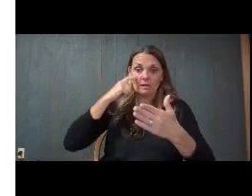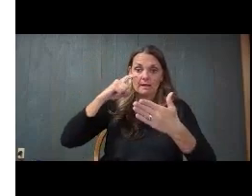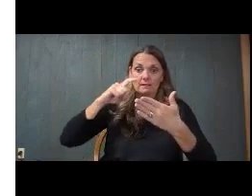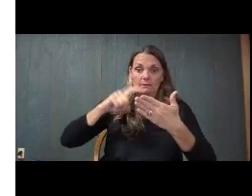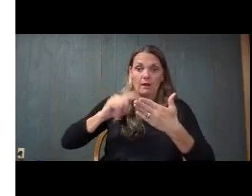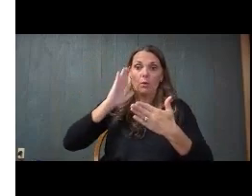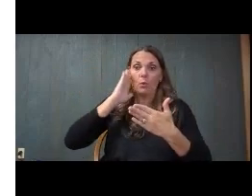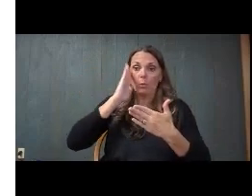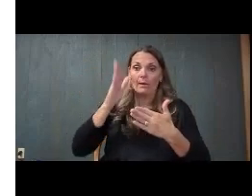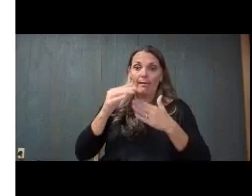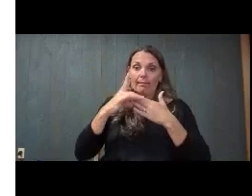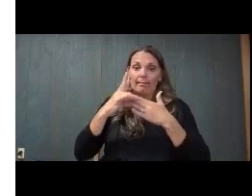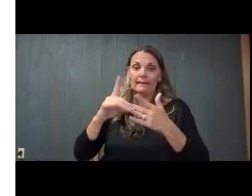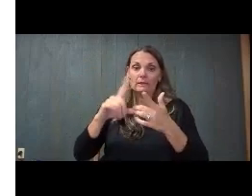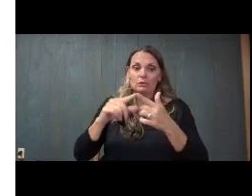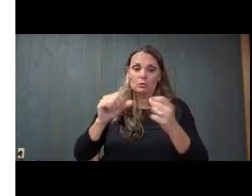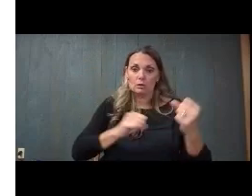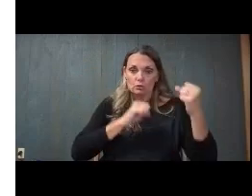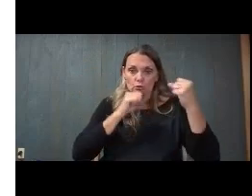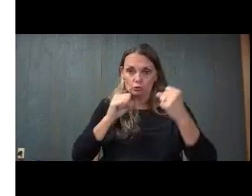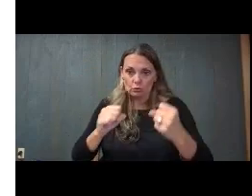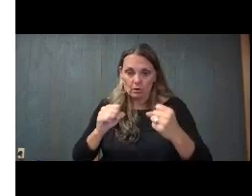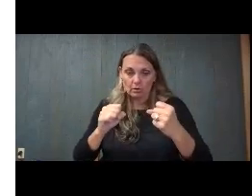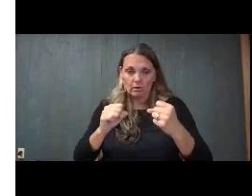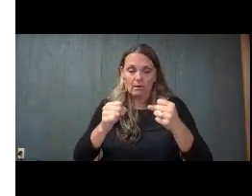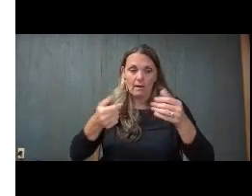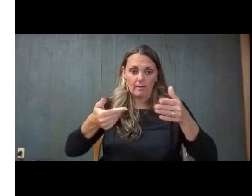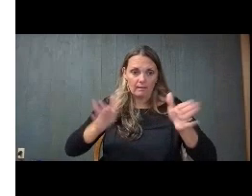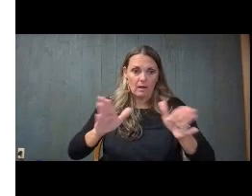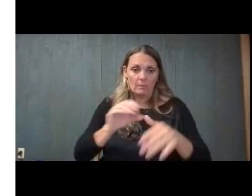to a stronger applicant pool for allowable staff, resulting